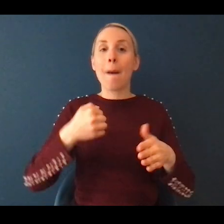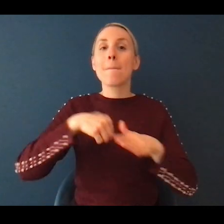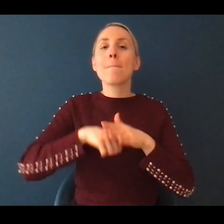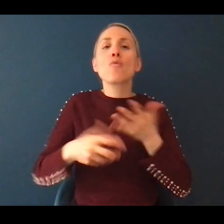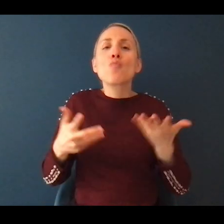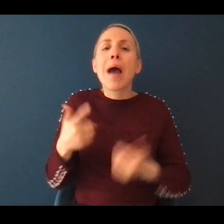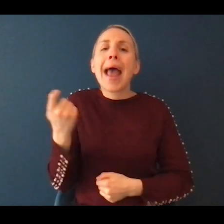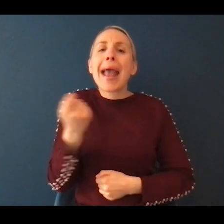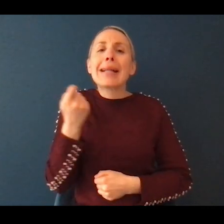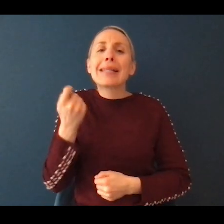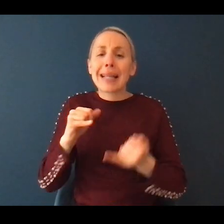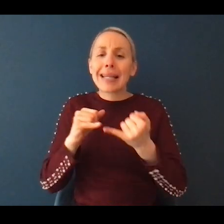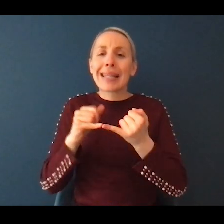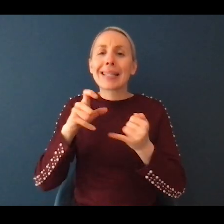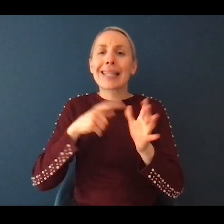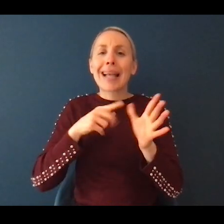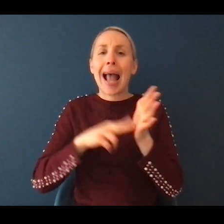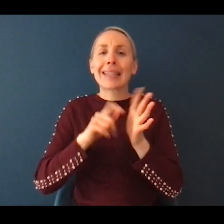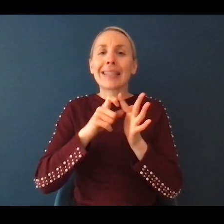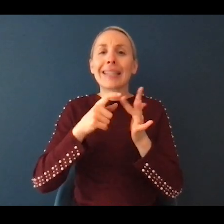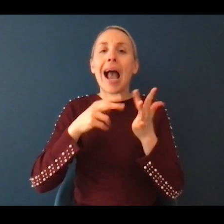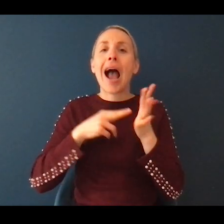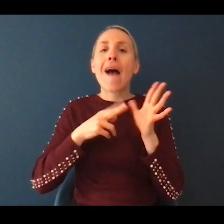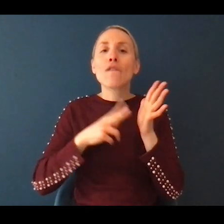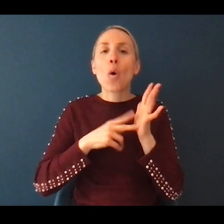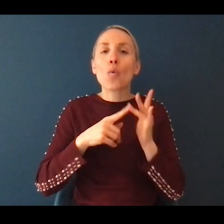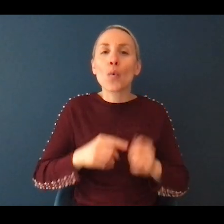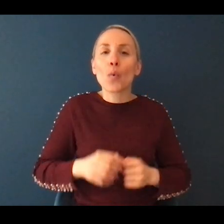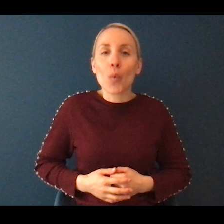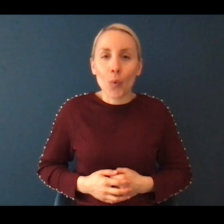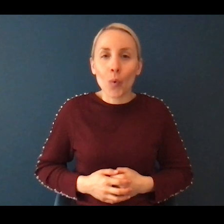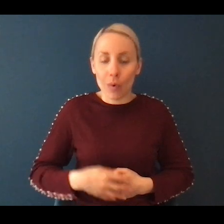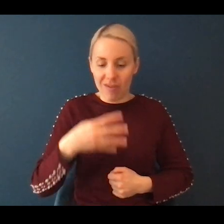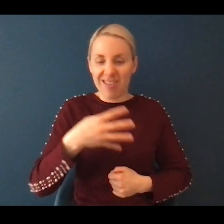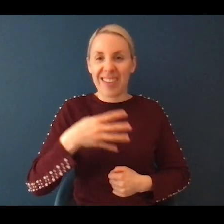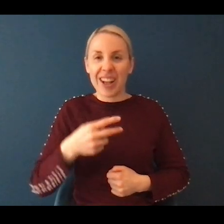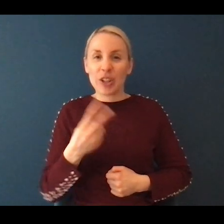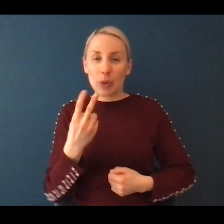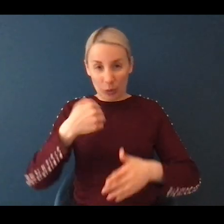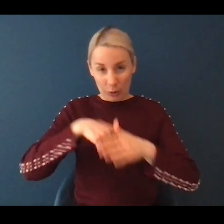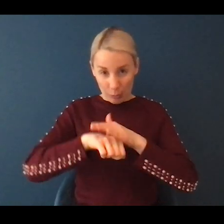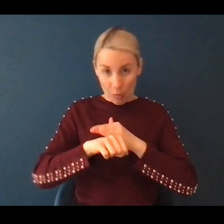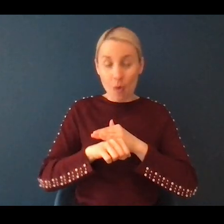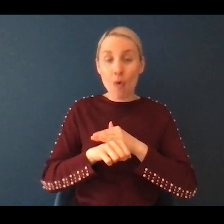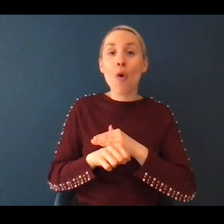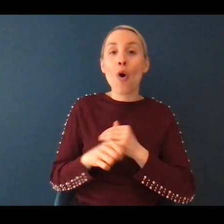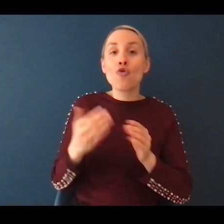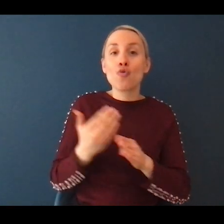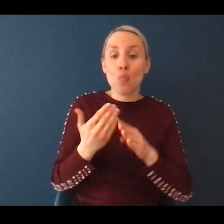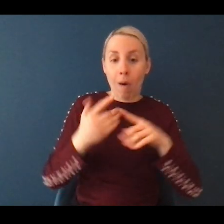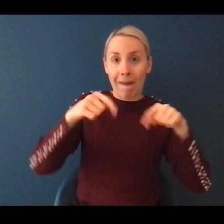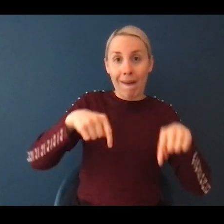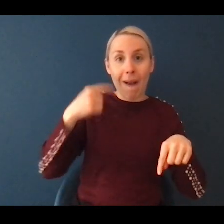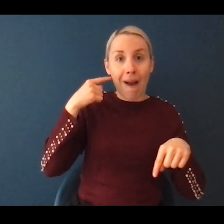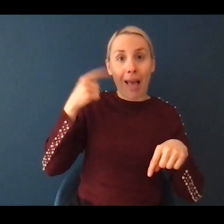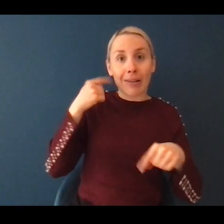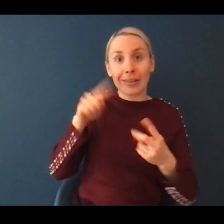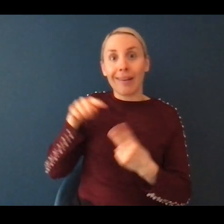Italy in 1992 and is living and working between London and Modena she graduated from London